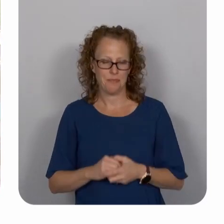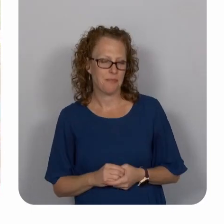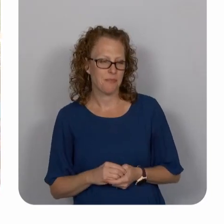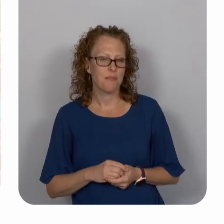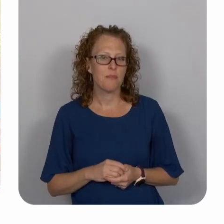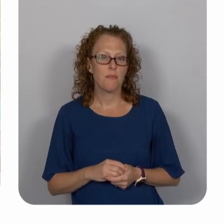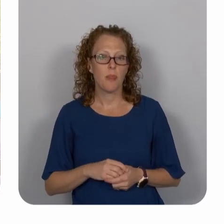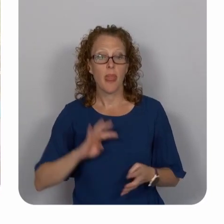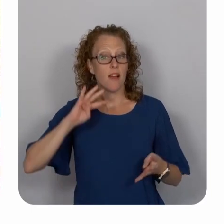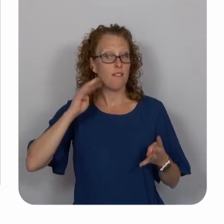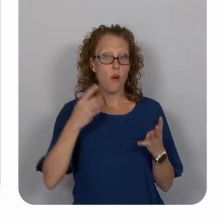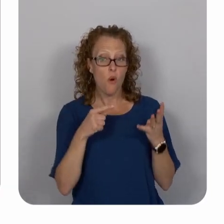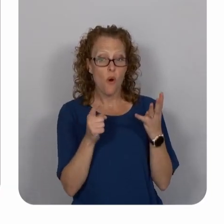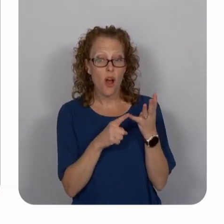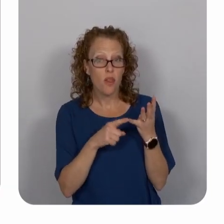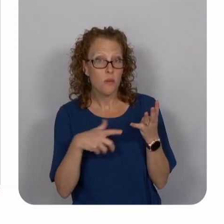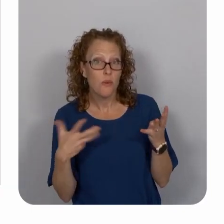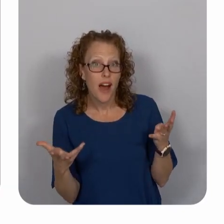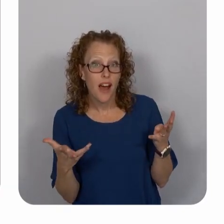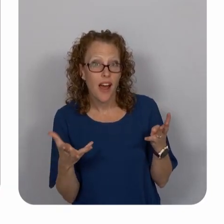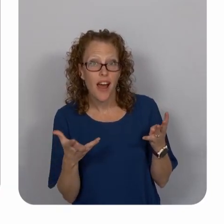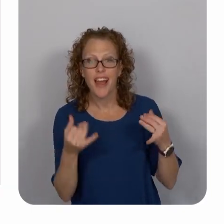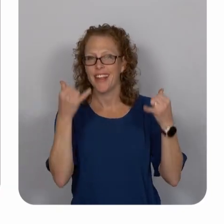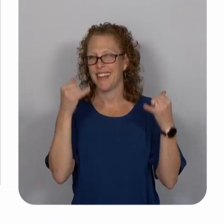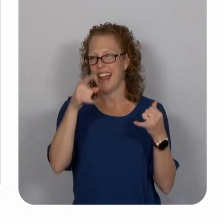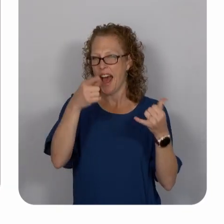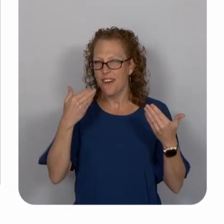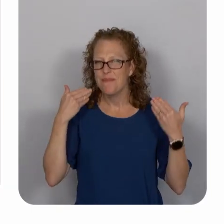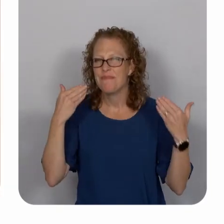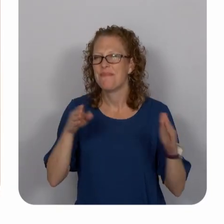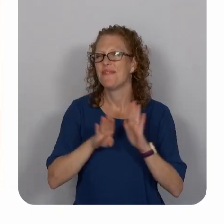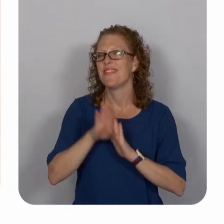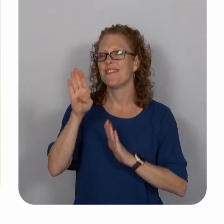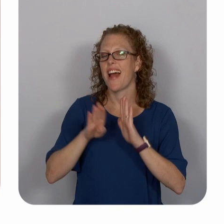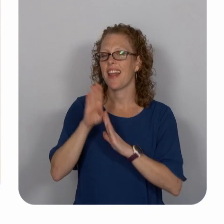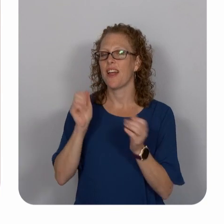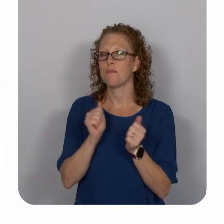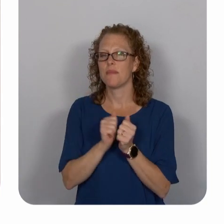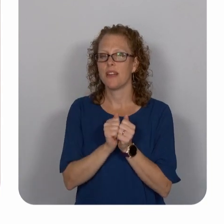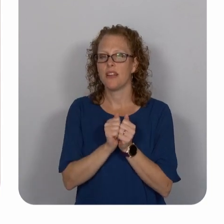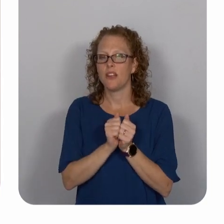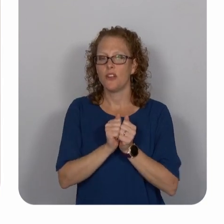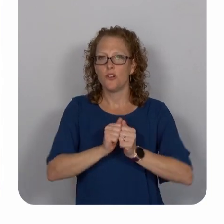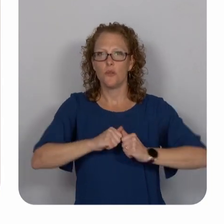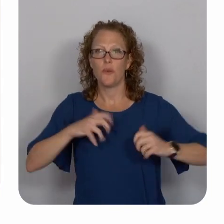And four. You can now develop for Meta Quest without needing a physical device.